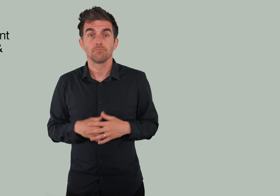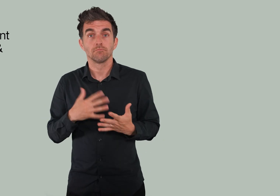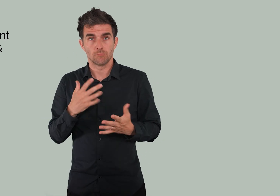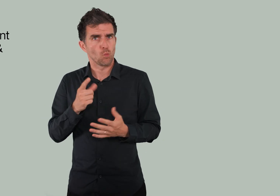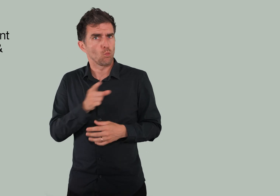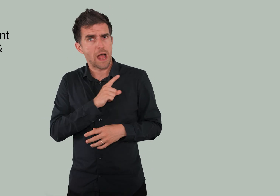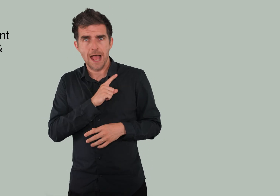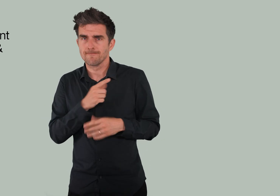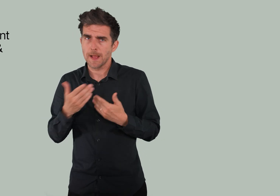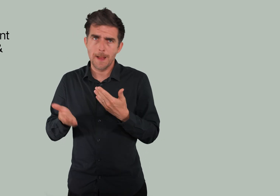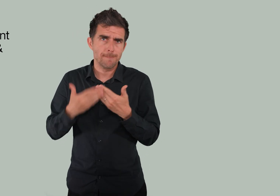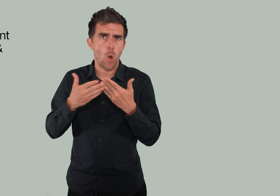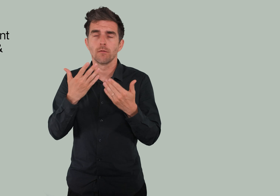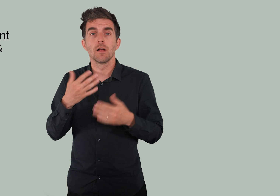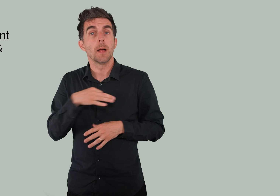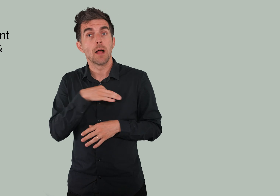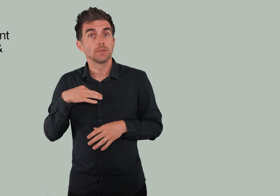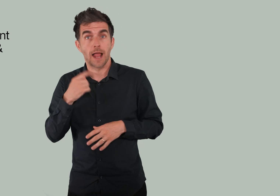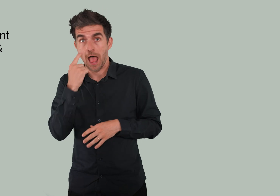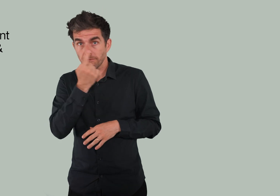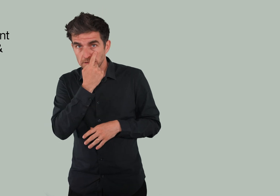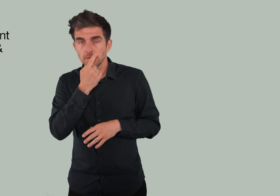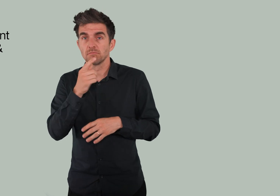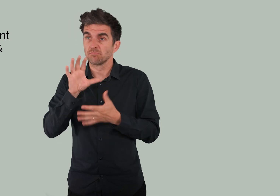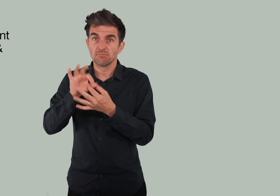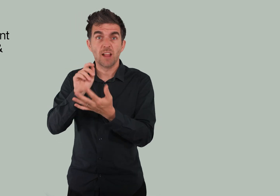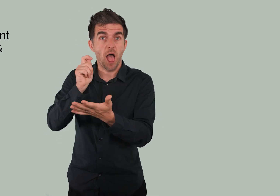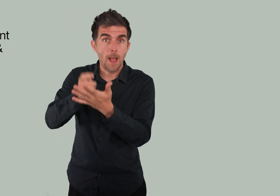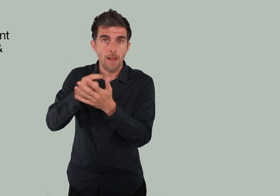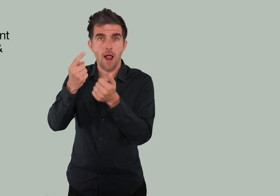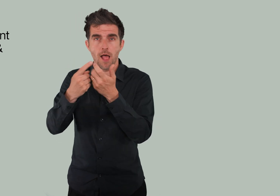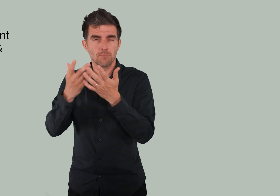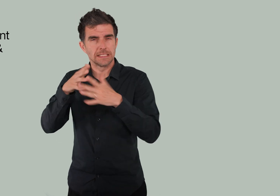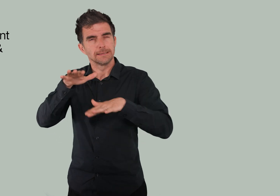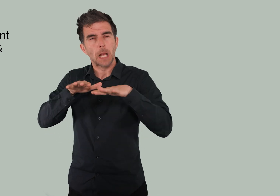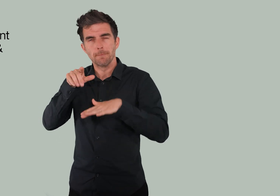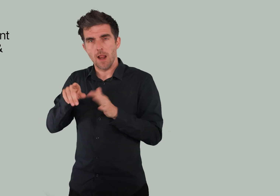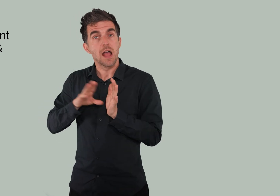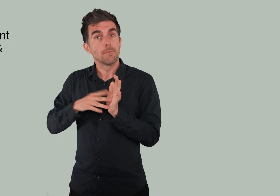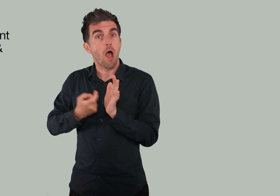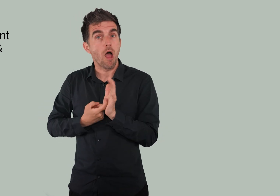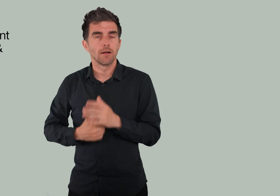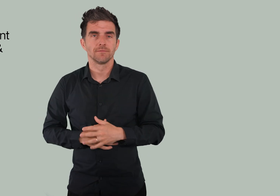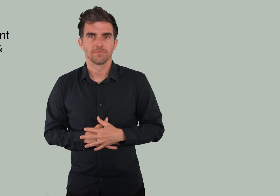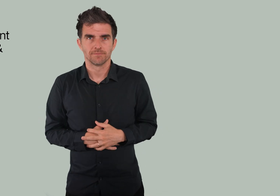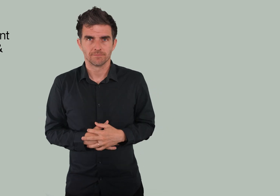6.65 The reasons for supplying further medical evidence at the appeal stage are similar to those at the MR stage.